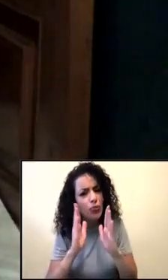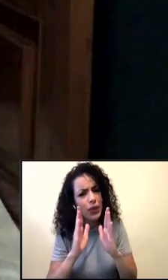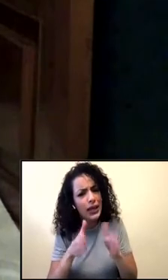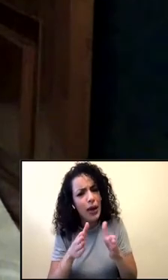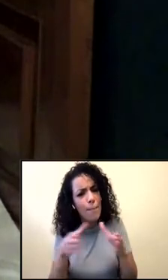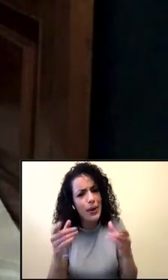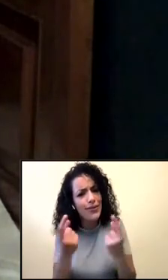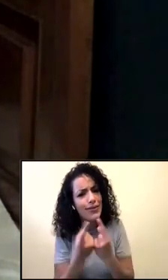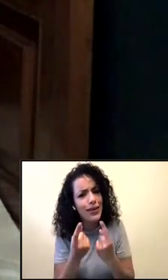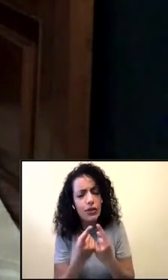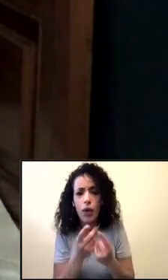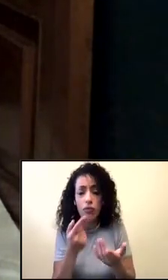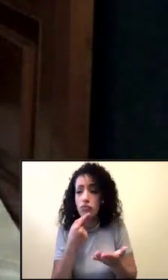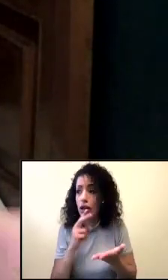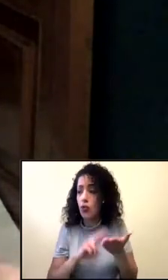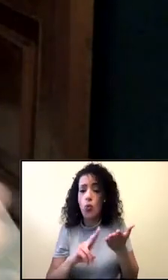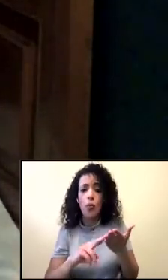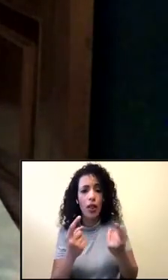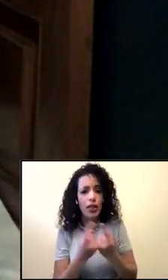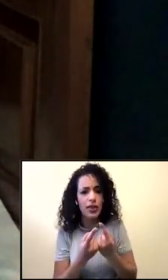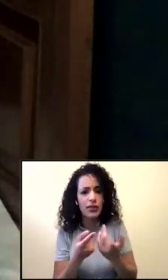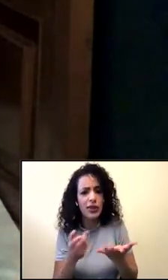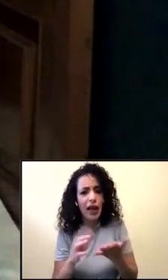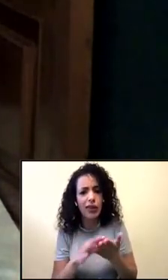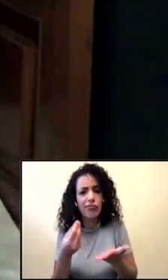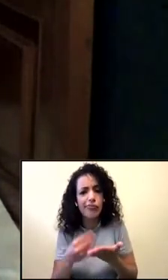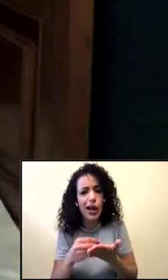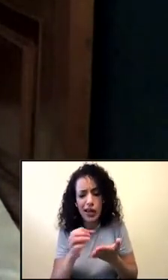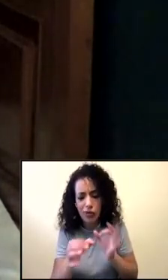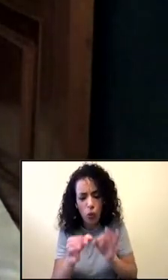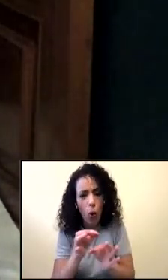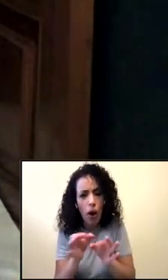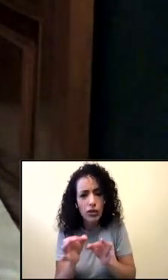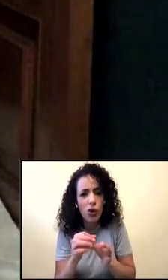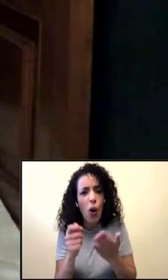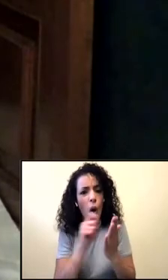there were ordinary things, like a set of coins or a notebook from their school, or utensils,